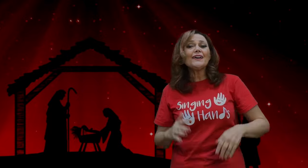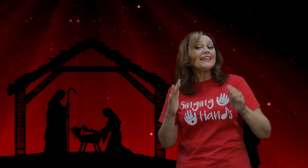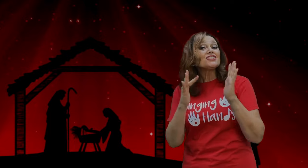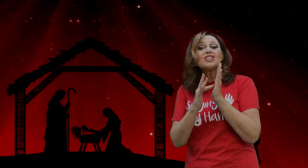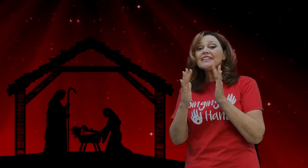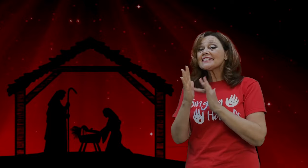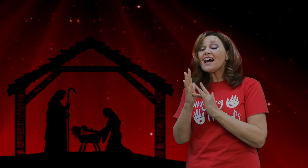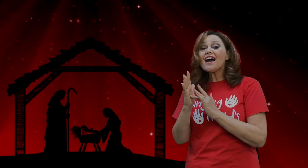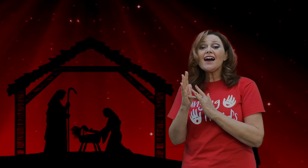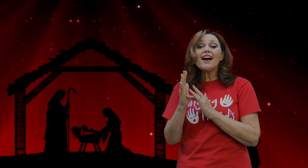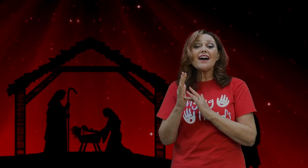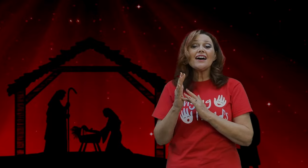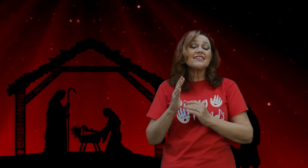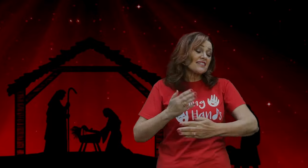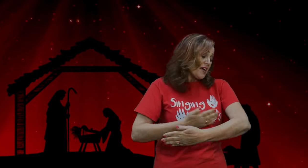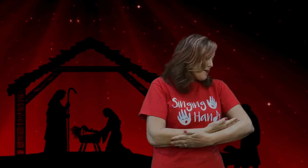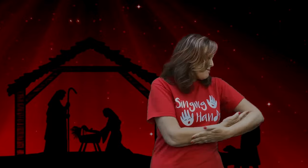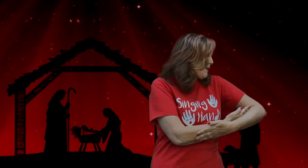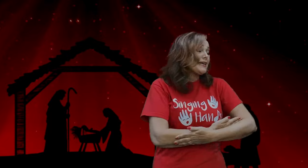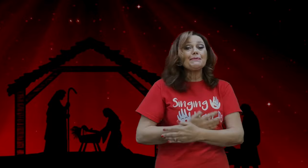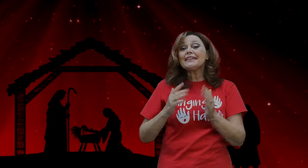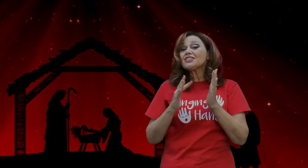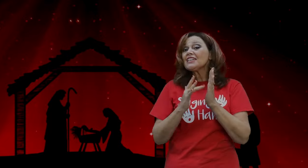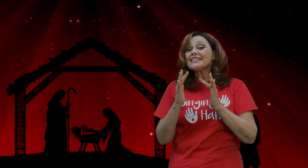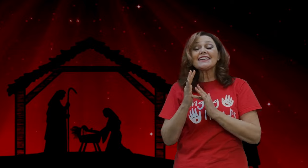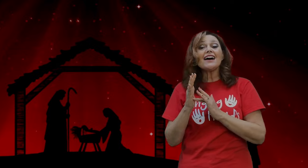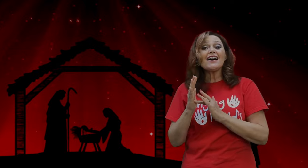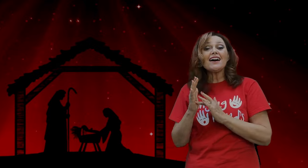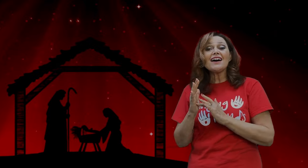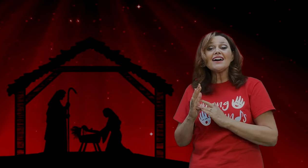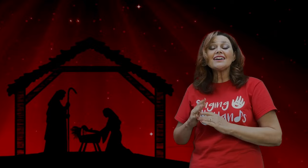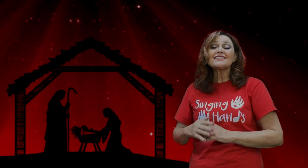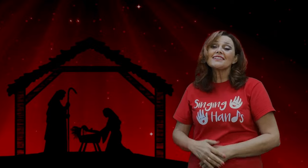Jesus, baby Jesus